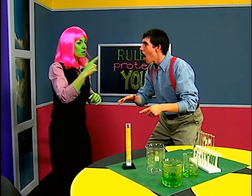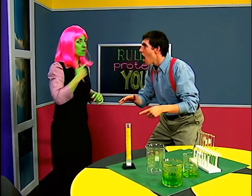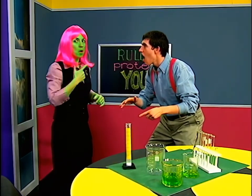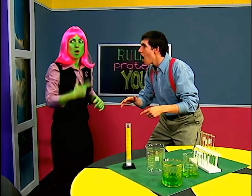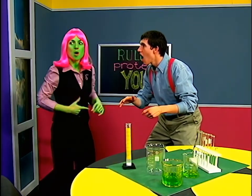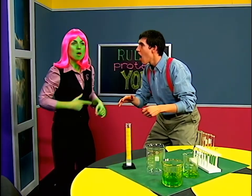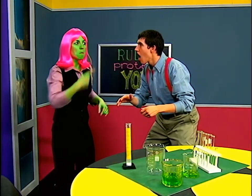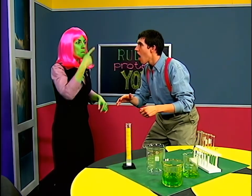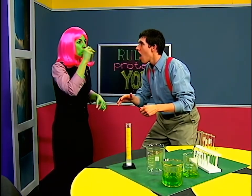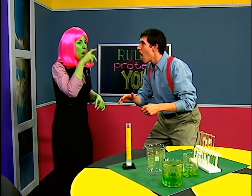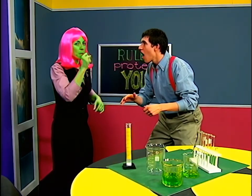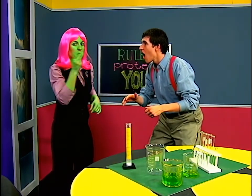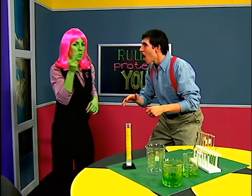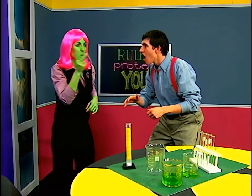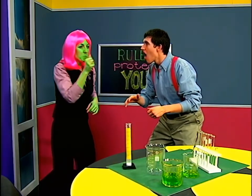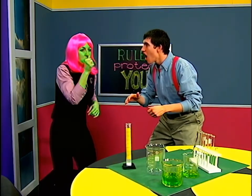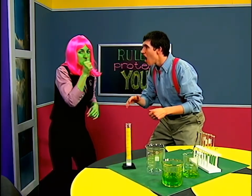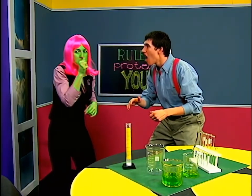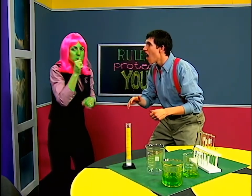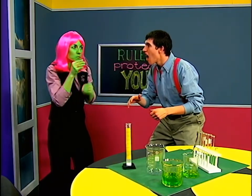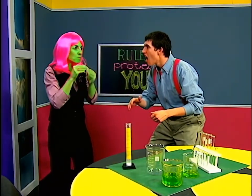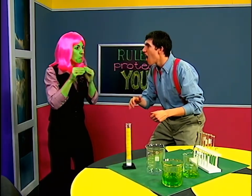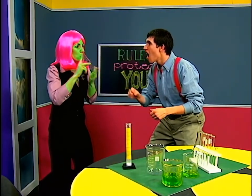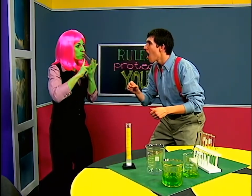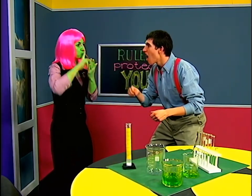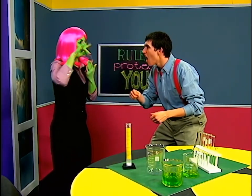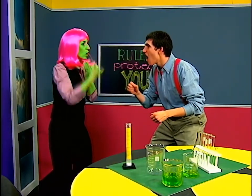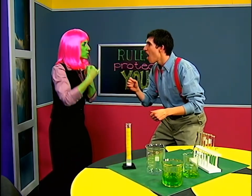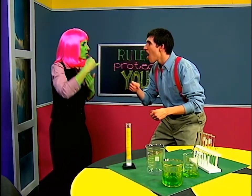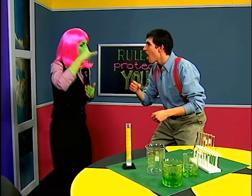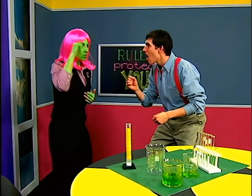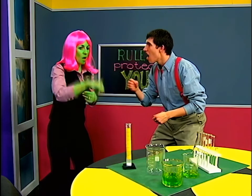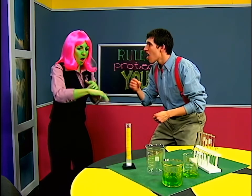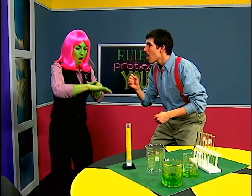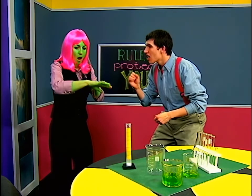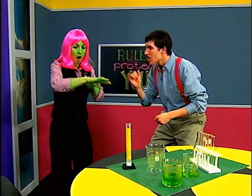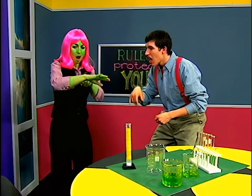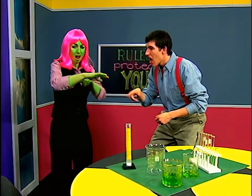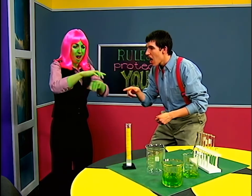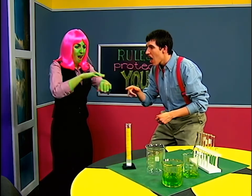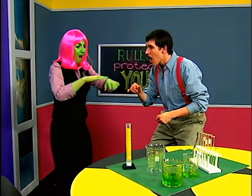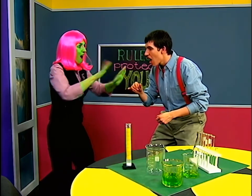BILLY TOLD ME HE COULD FIX IT, AND YOU KNOW WHAT HE DID? ABSOLUTELY NOTHING! OHHHH. NOW, LOOK AT ME! YES, I DID.